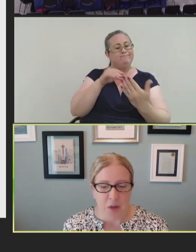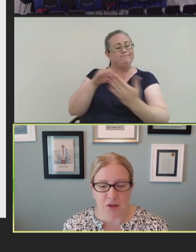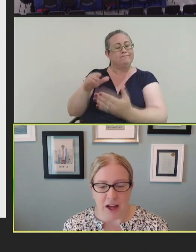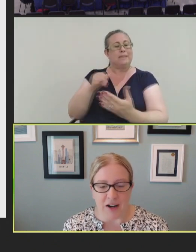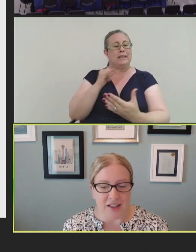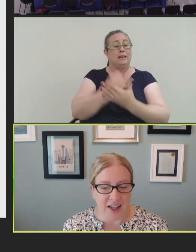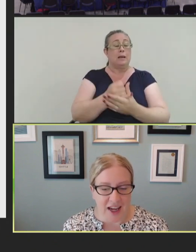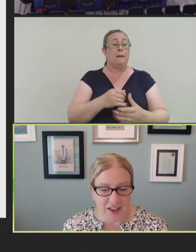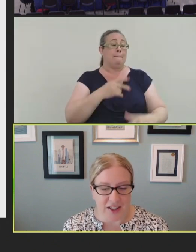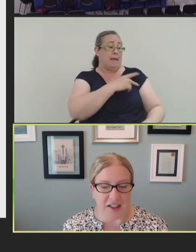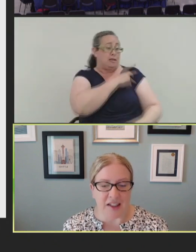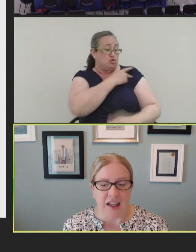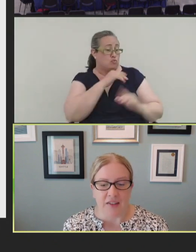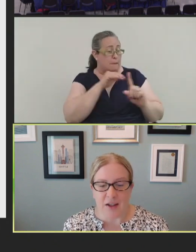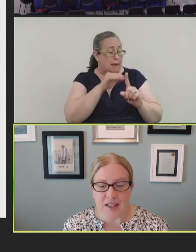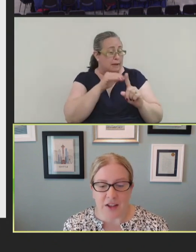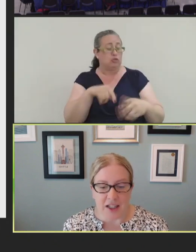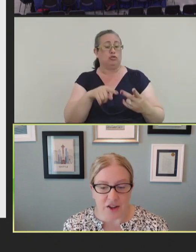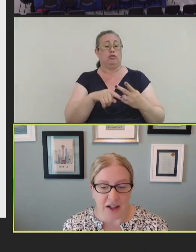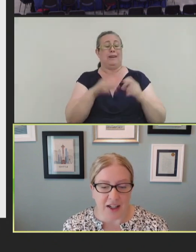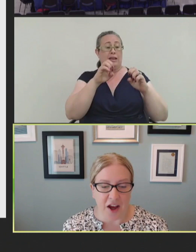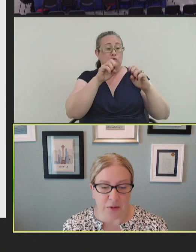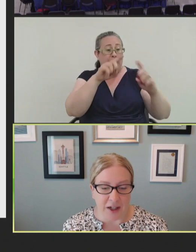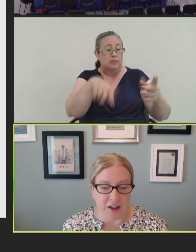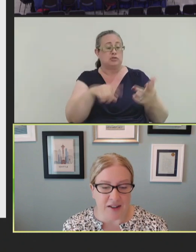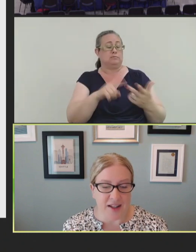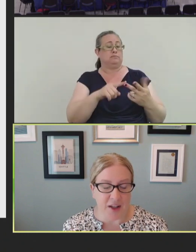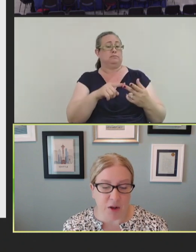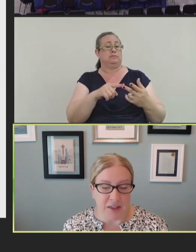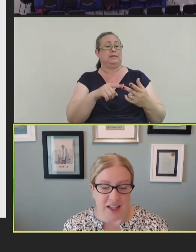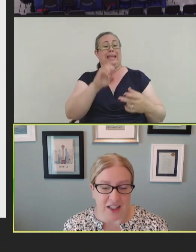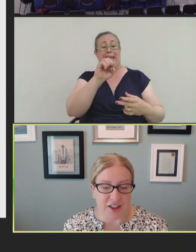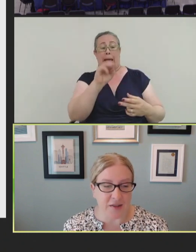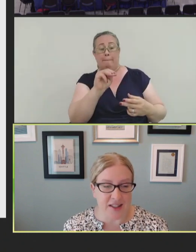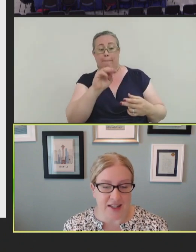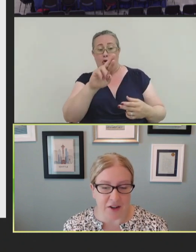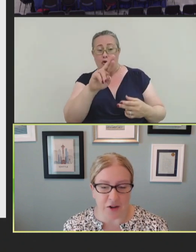provider education, and the use of electronic health records and implementation of standard